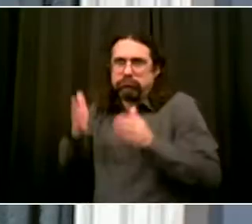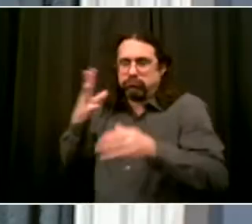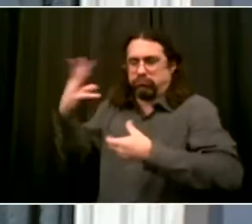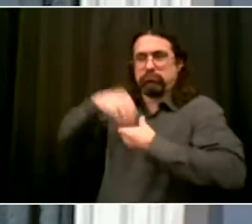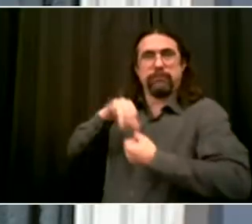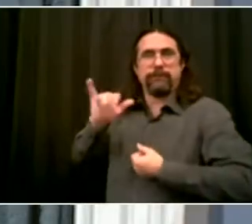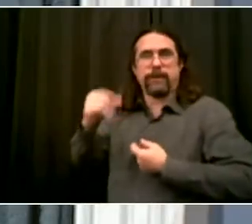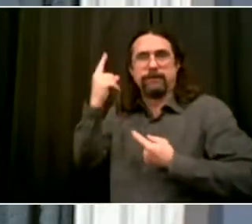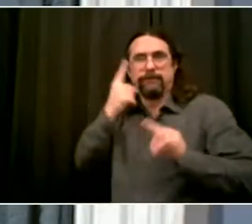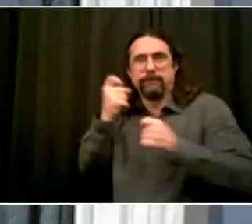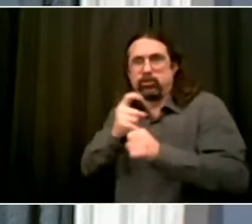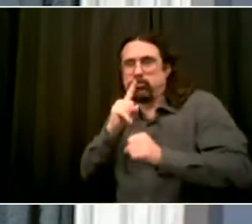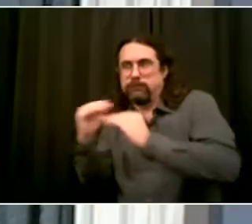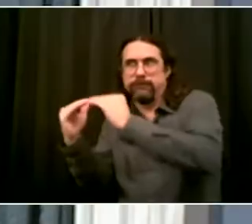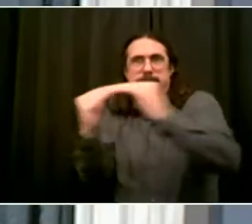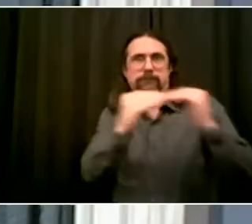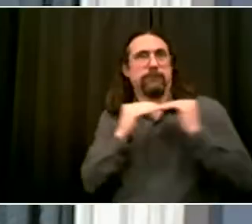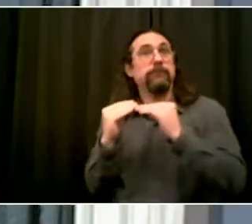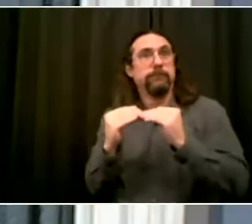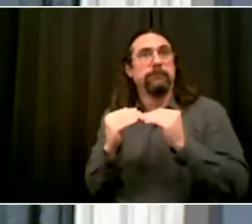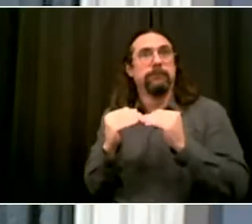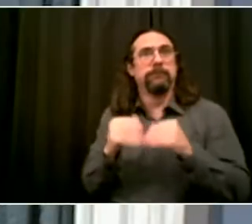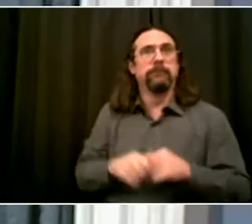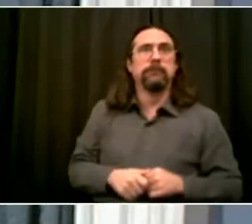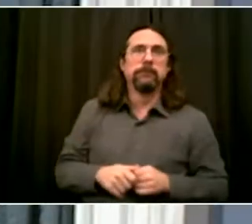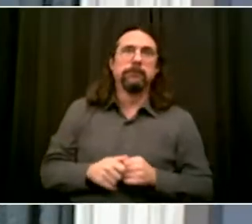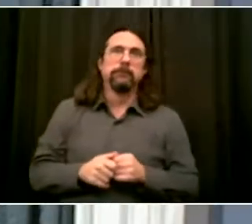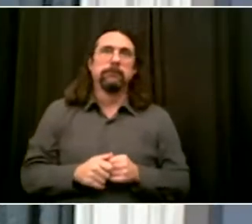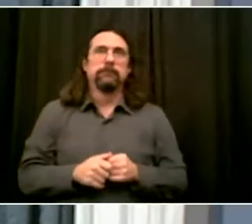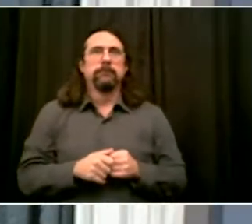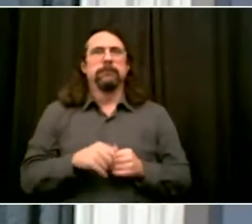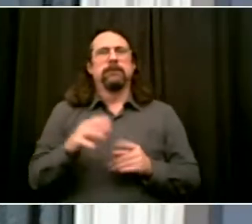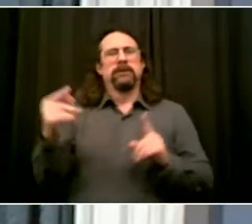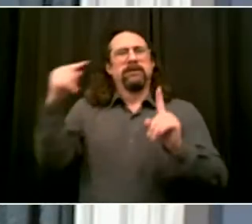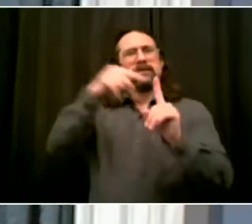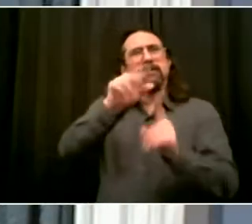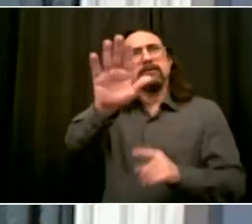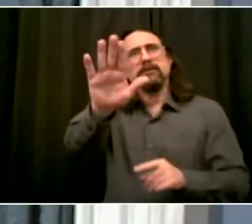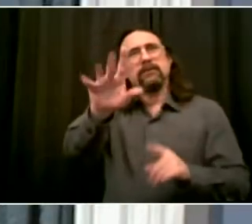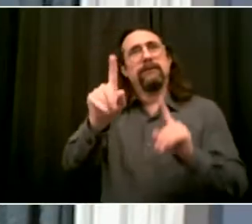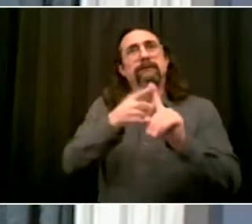WITH RESPECT TO THE FIRST POINT..